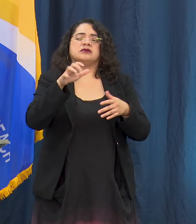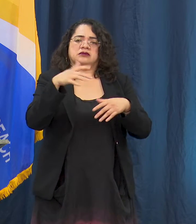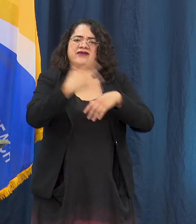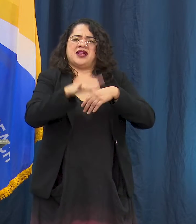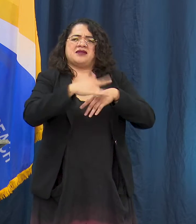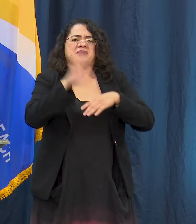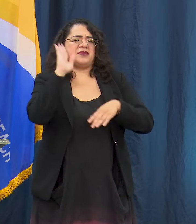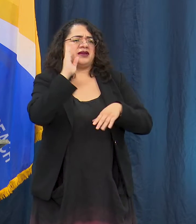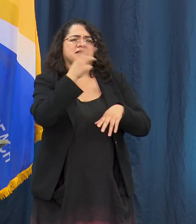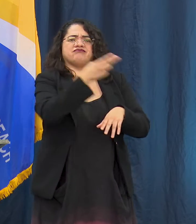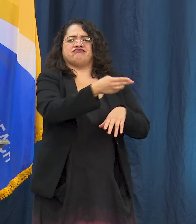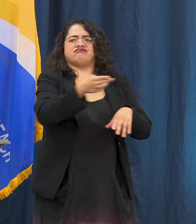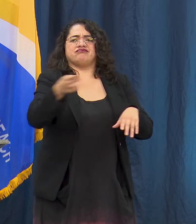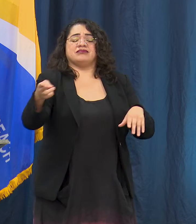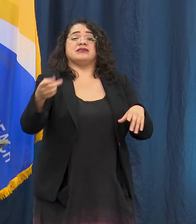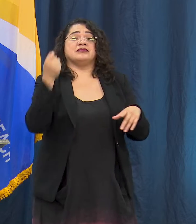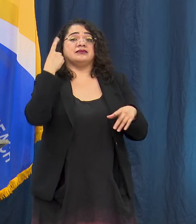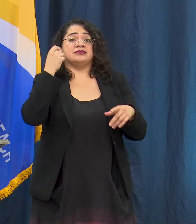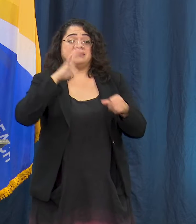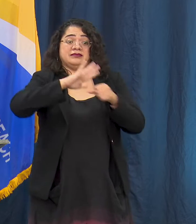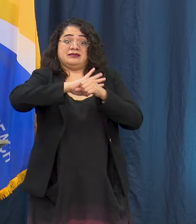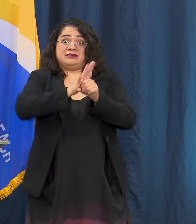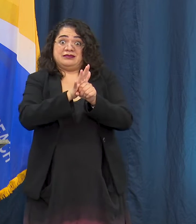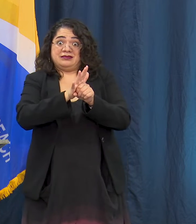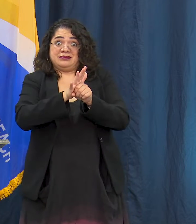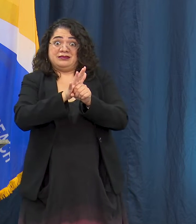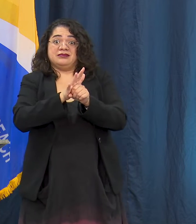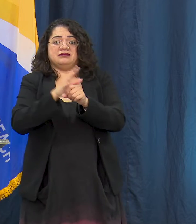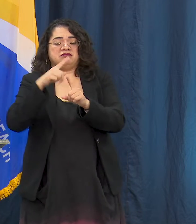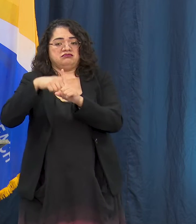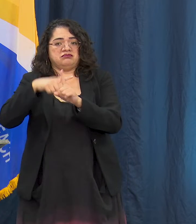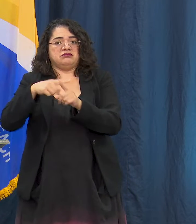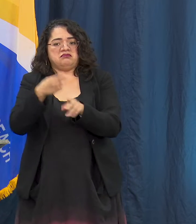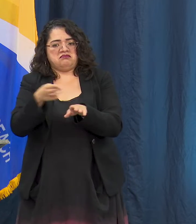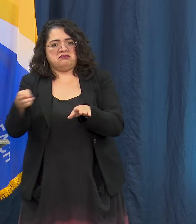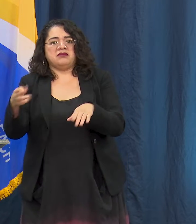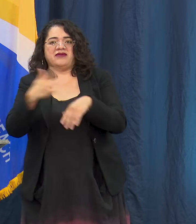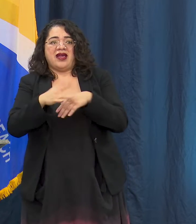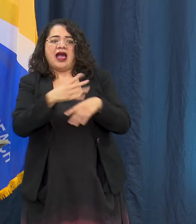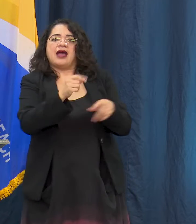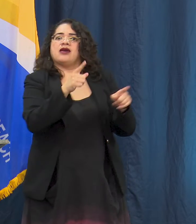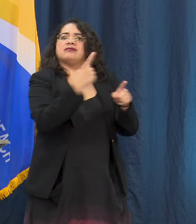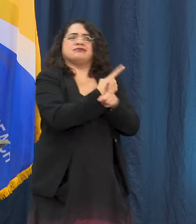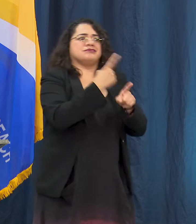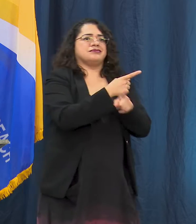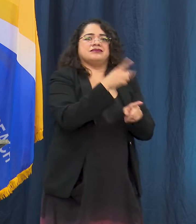specifically you know that number, the the day reporting was around 81. Recently,